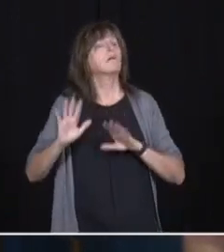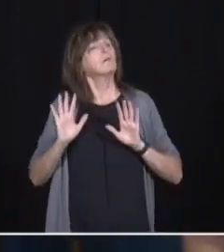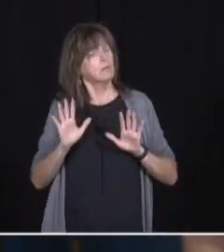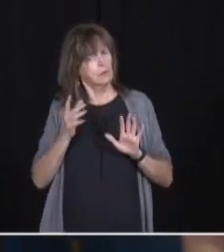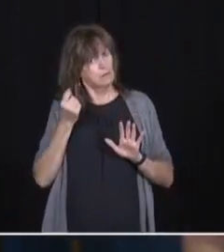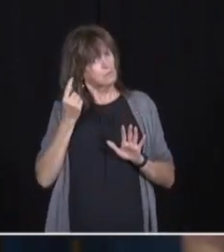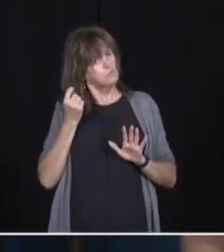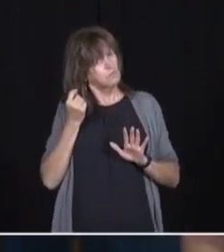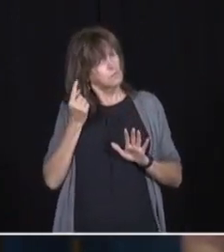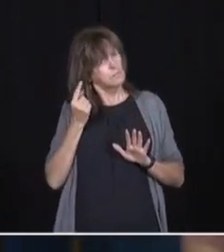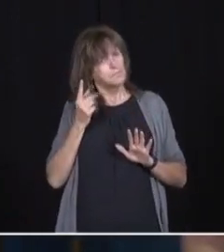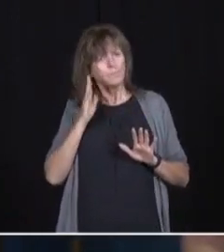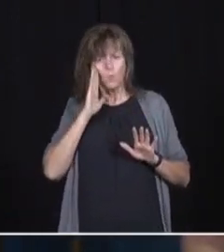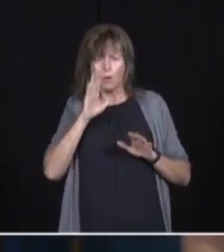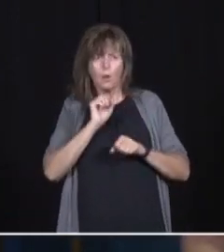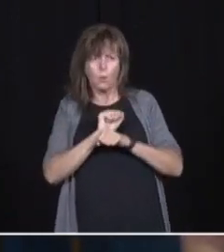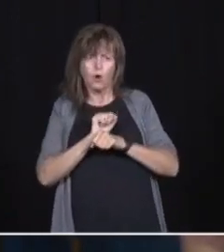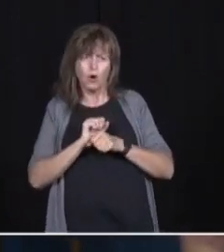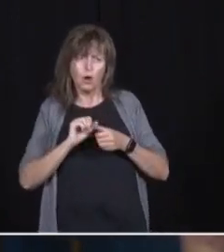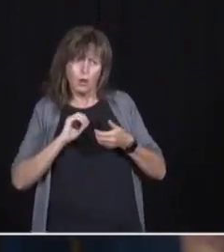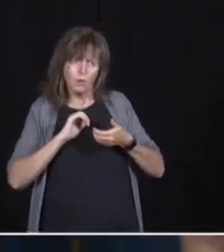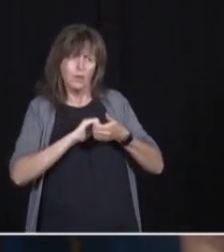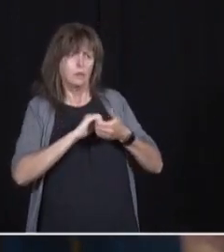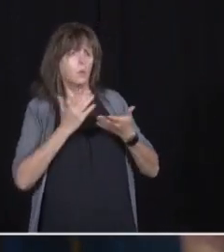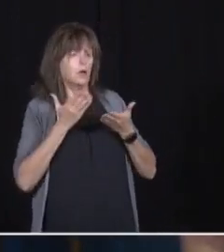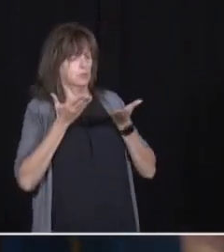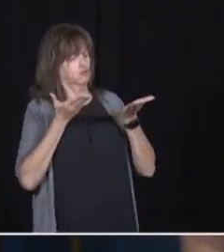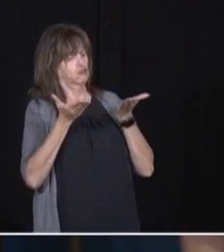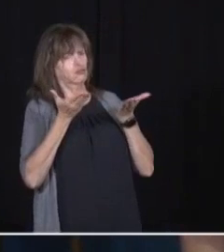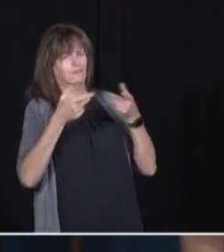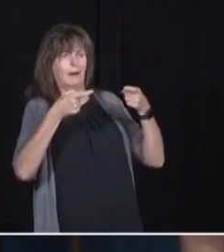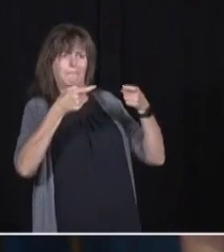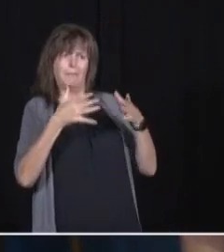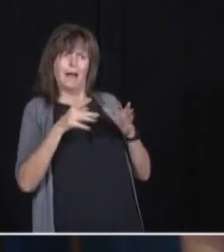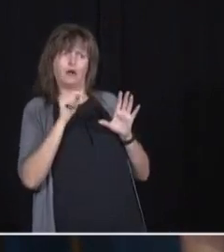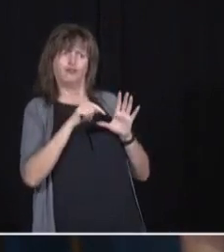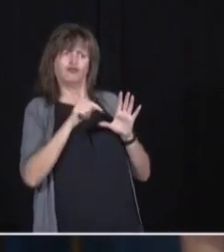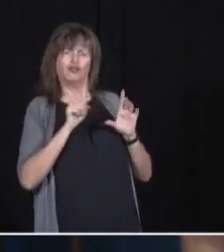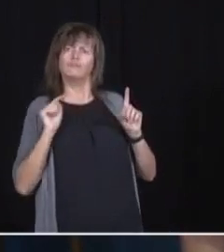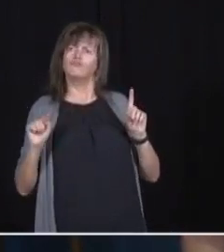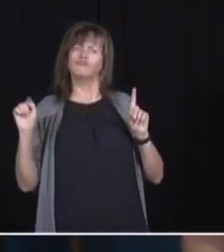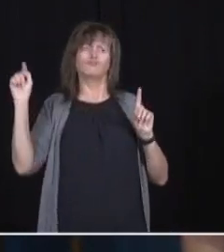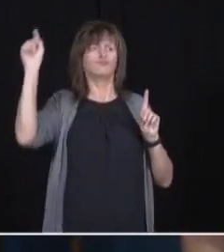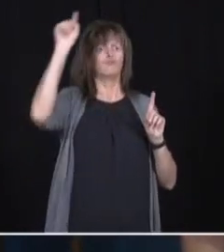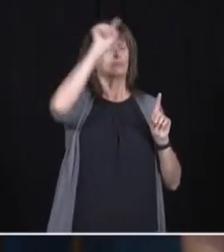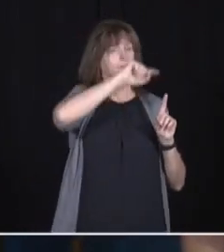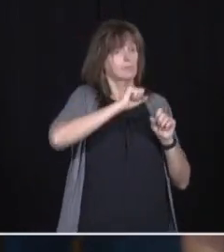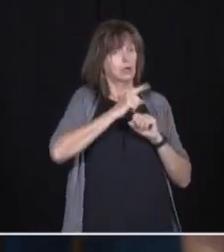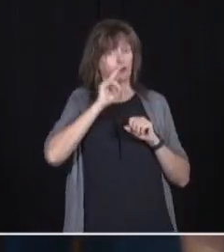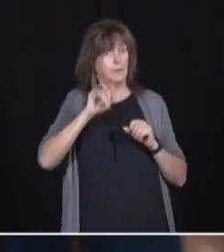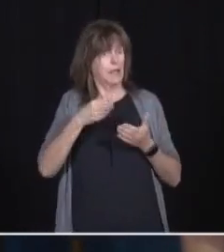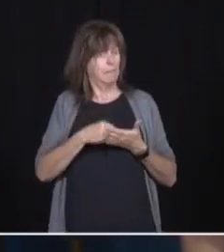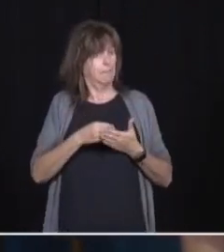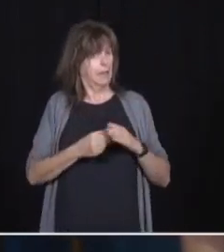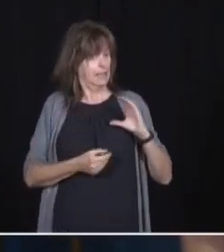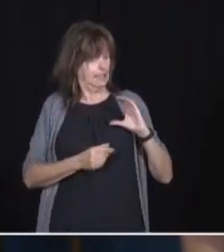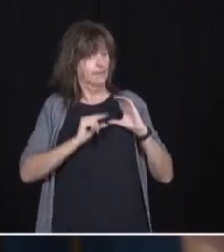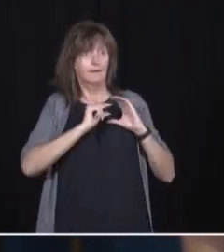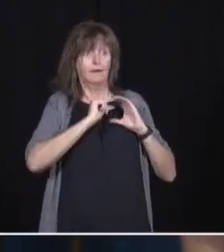We are going to continue to sit down with service managers to ensure that as the dollar flows, that those particular facilities can open up